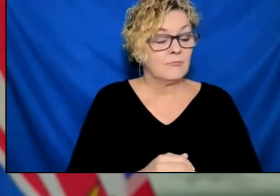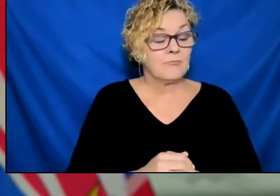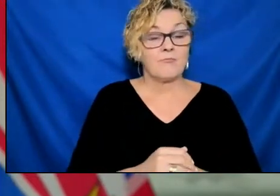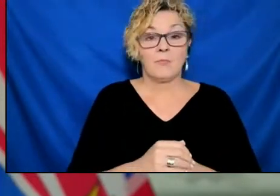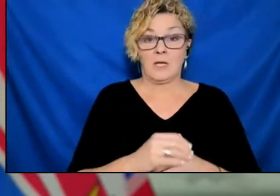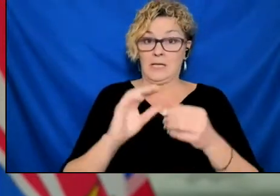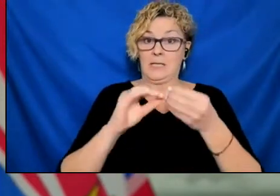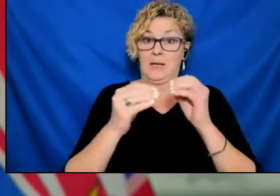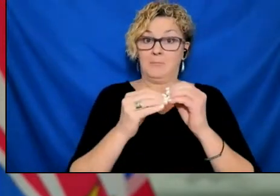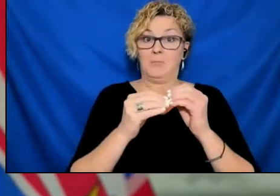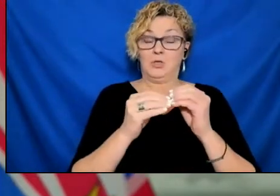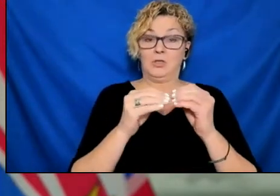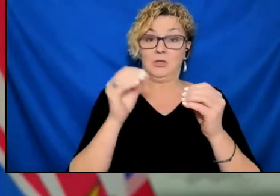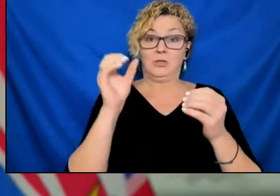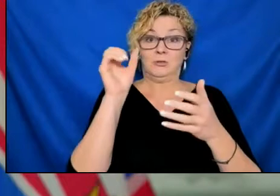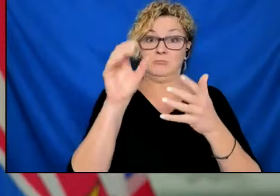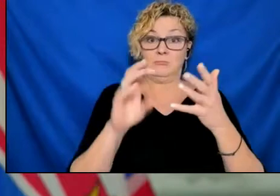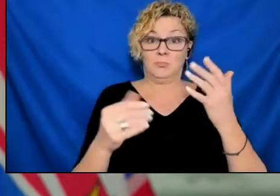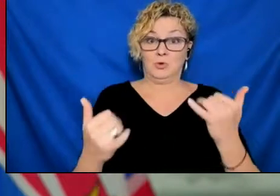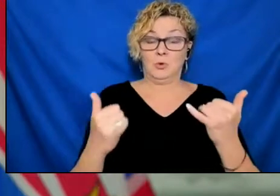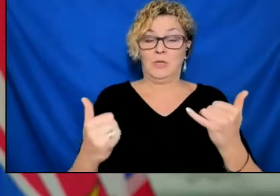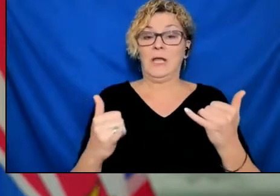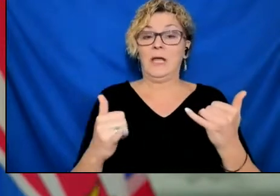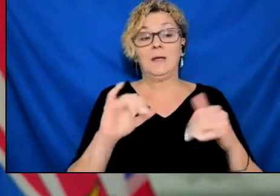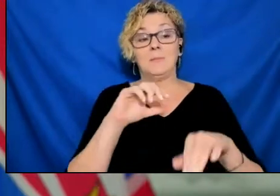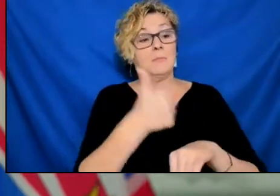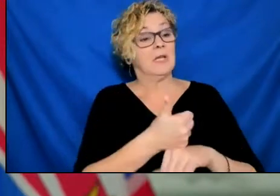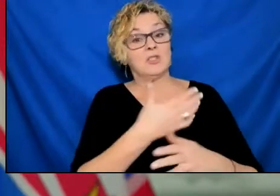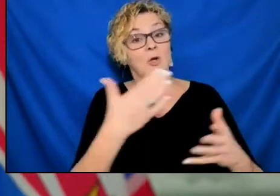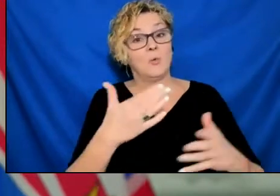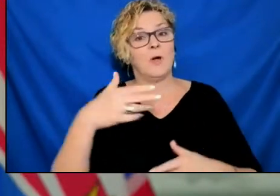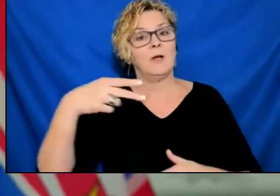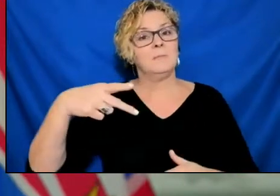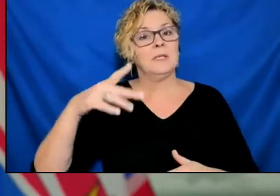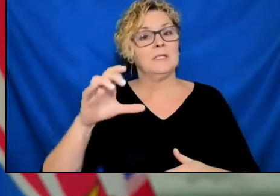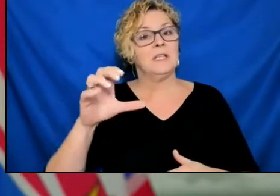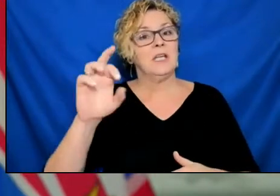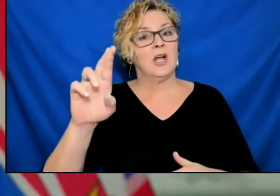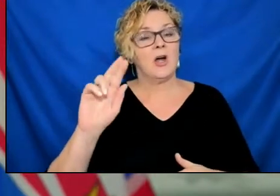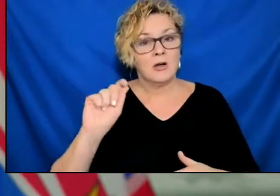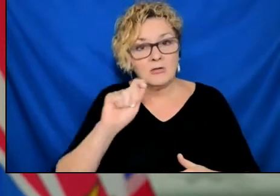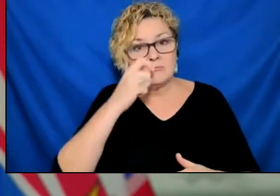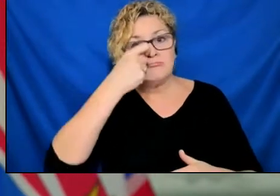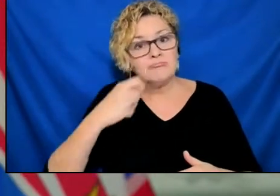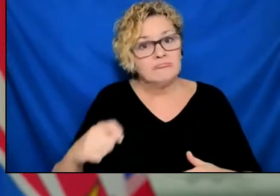reporting. The numbers I reported today, which are based primarily on our PCR testing.